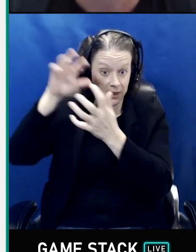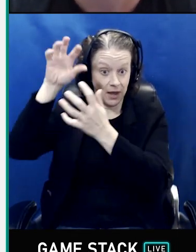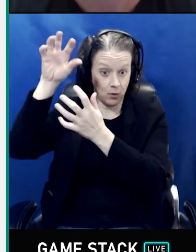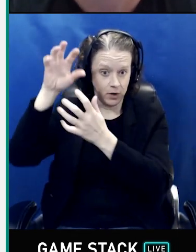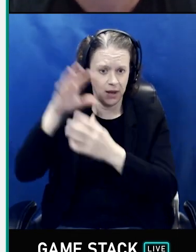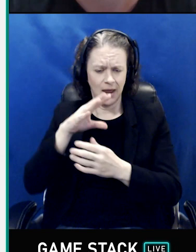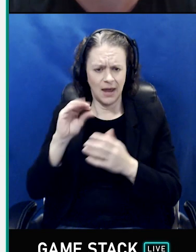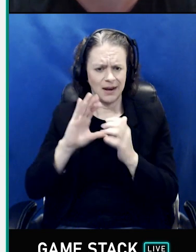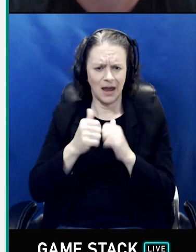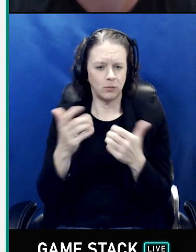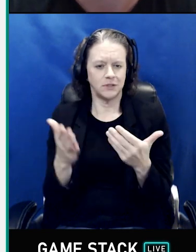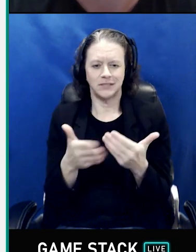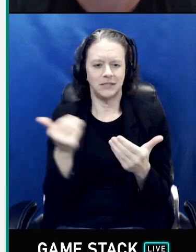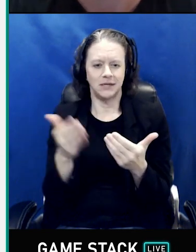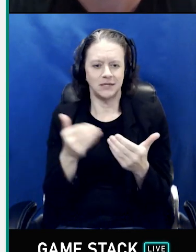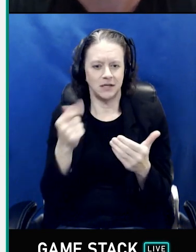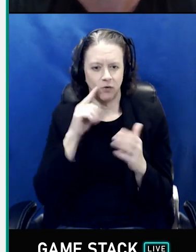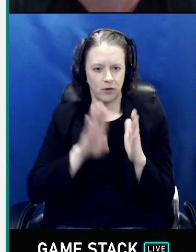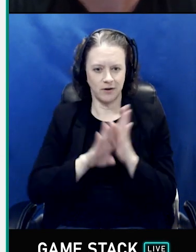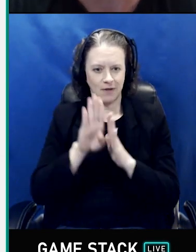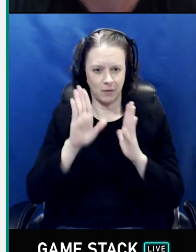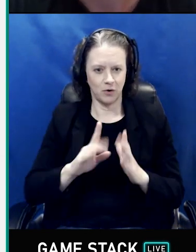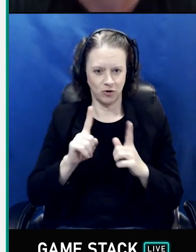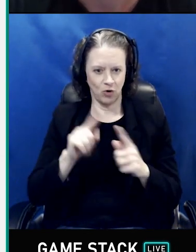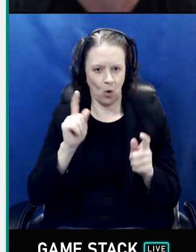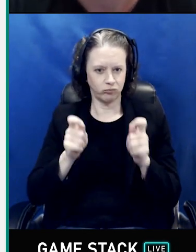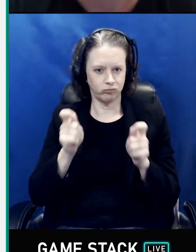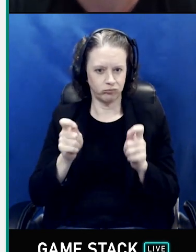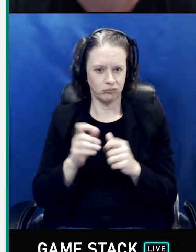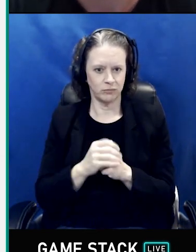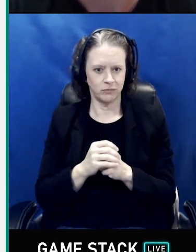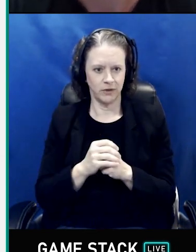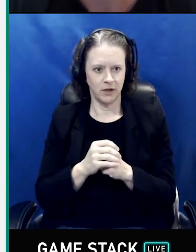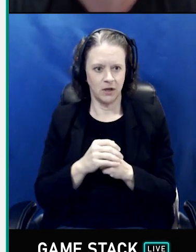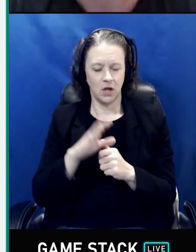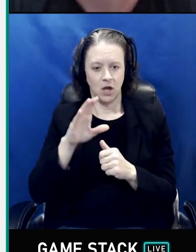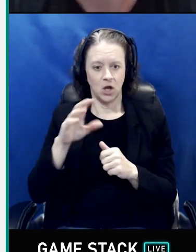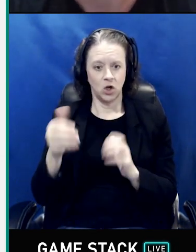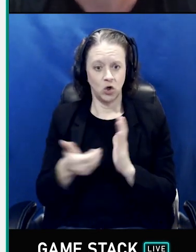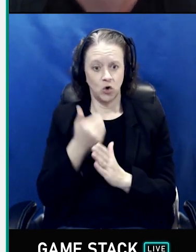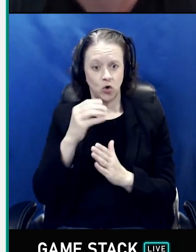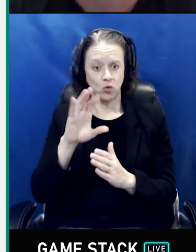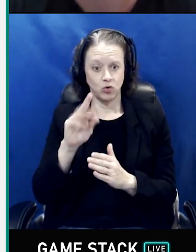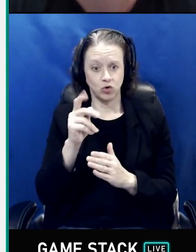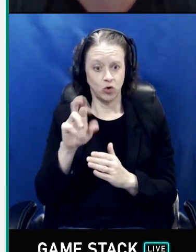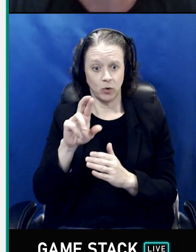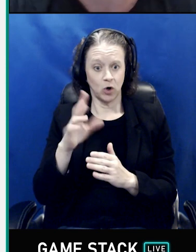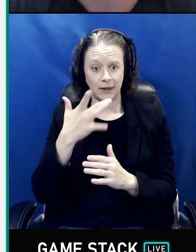and how easy it is for the developer. New Super Lucky's Tale was a title that Xbox worked